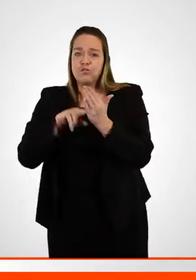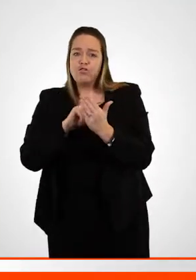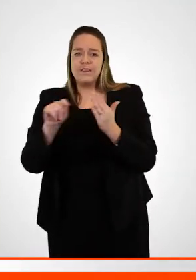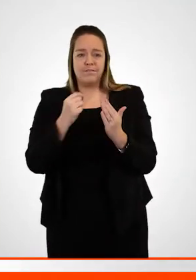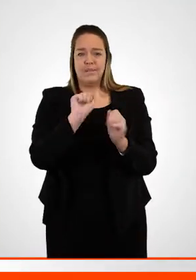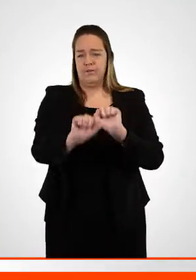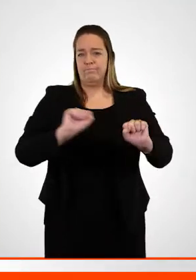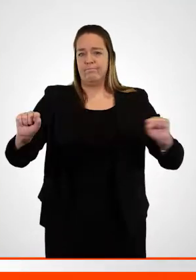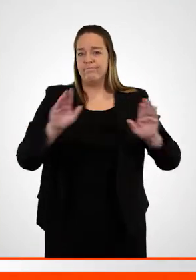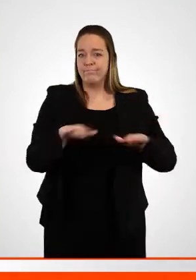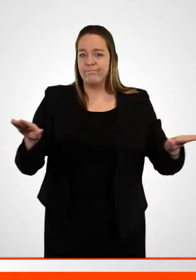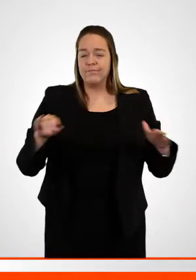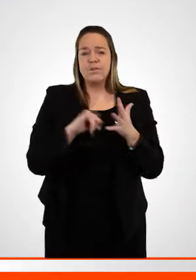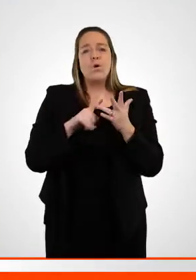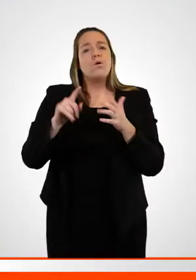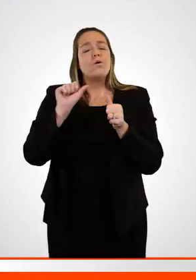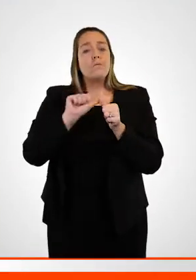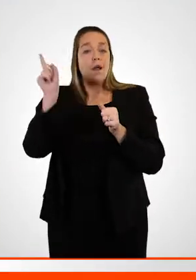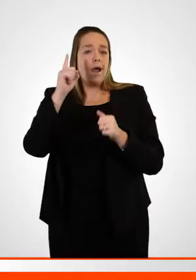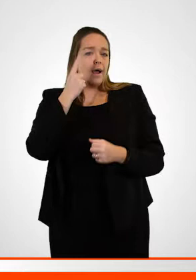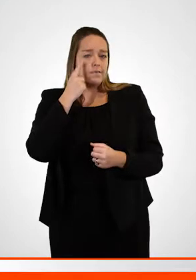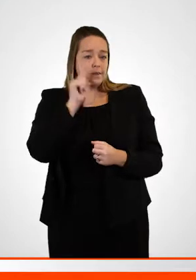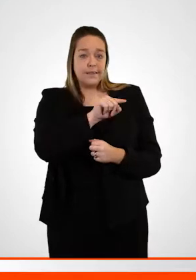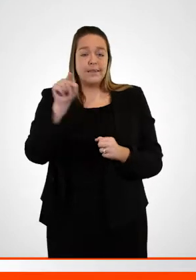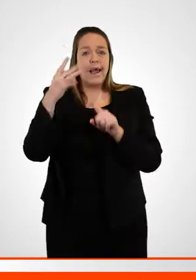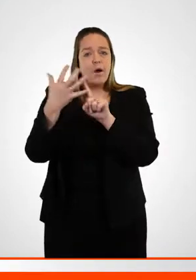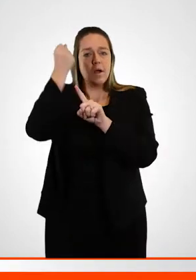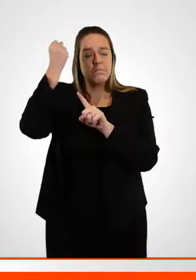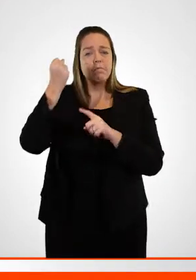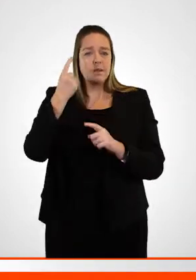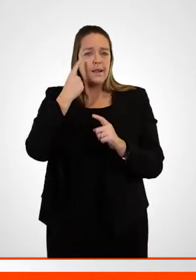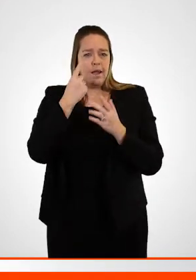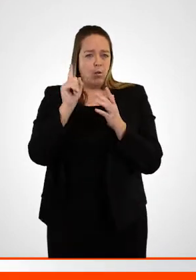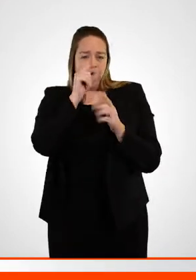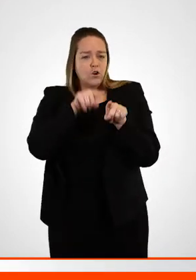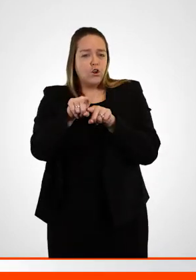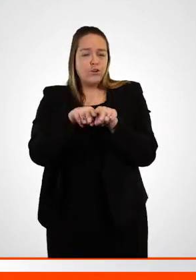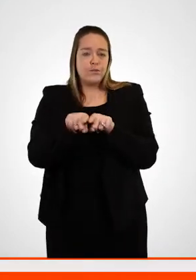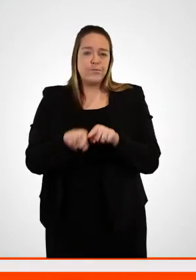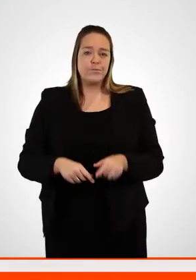So I think it's really worth us taking a closer look at what some of these outcomes look like to see what we can glean from them.